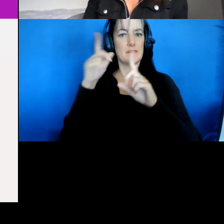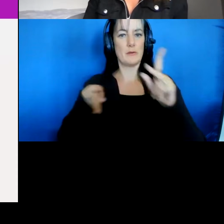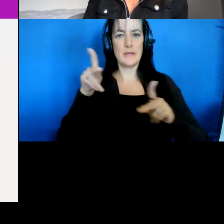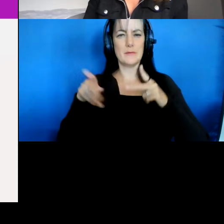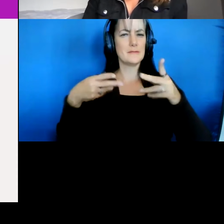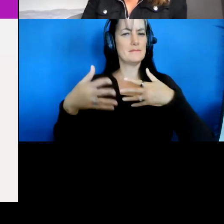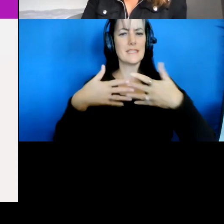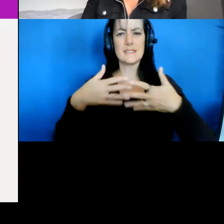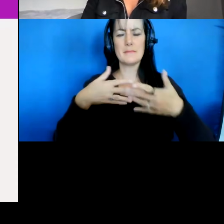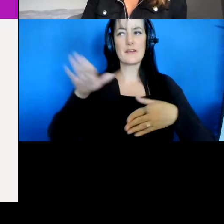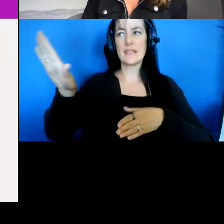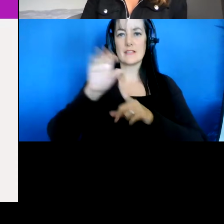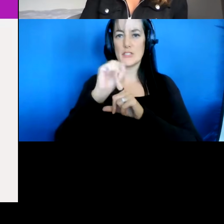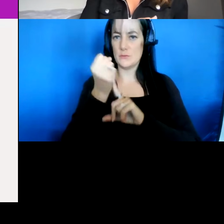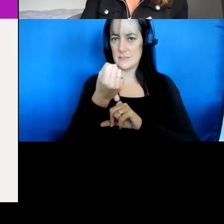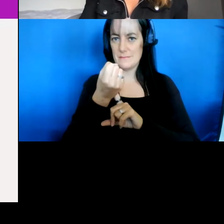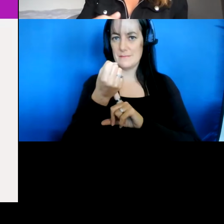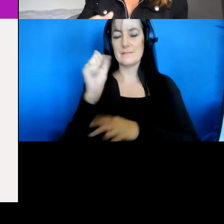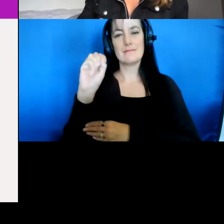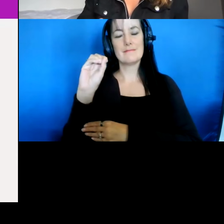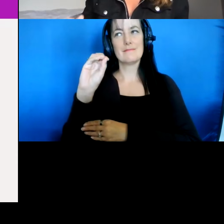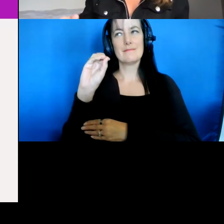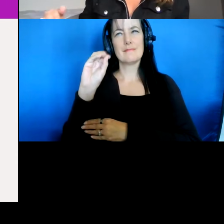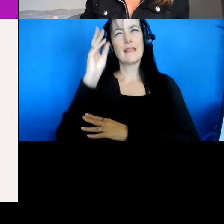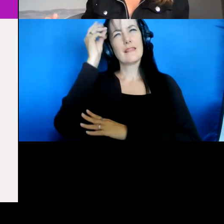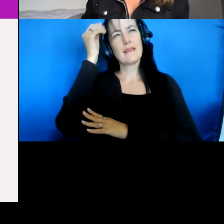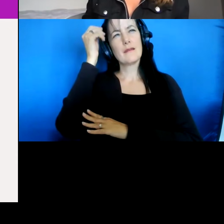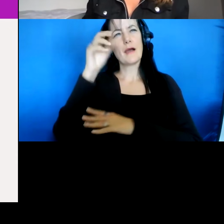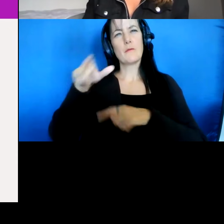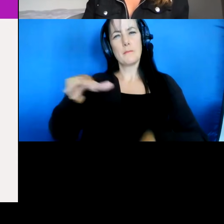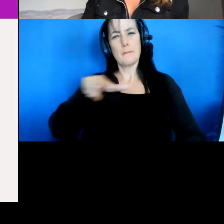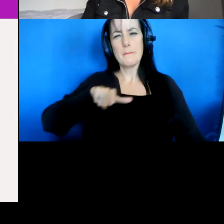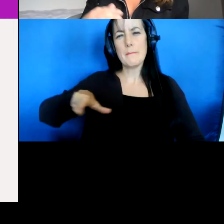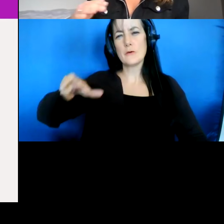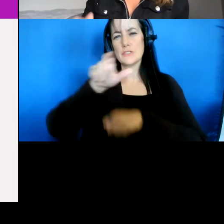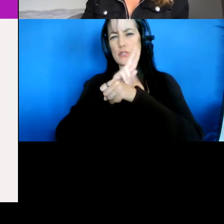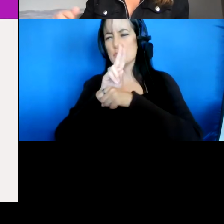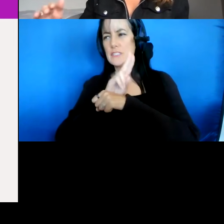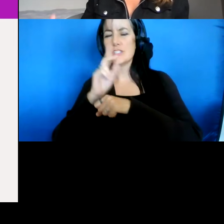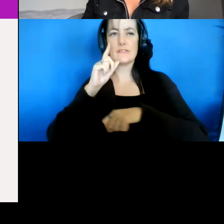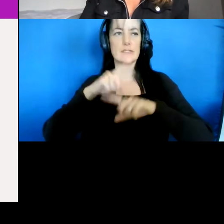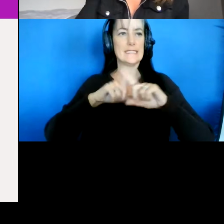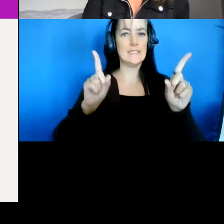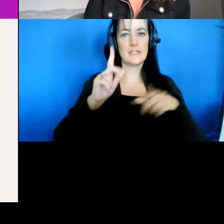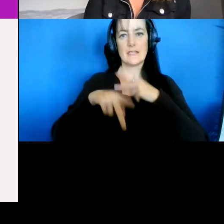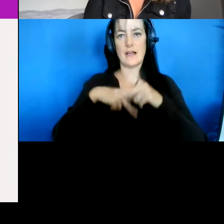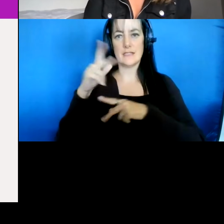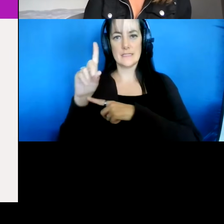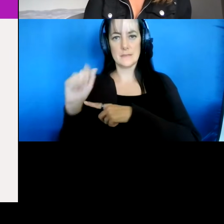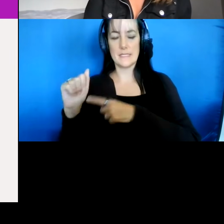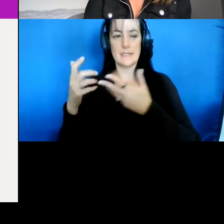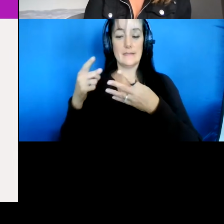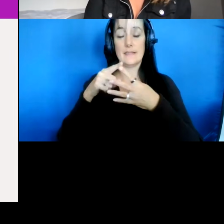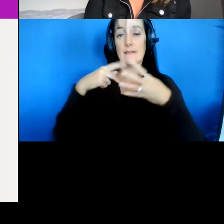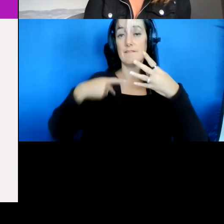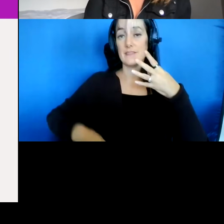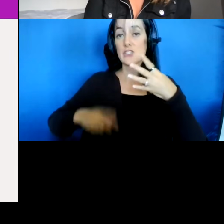usage and mouse usage for all different types of disability. Vision, physical, hearing, cognition, and